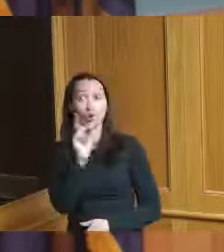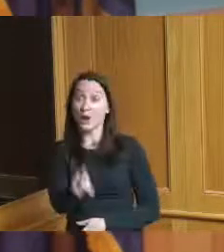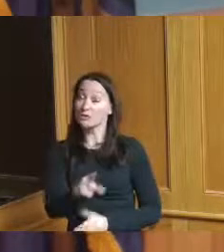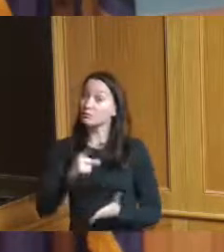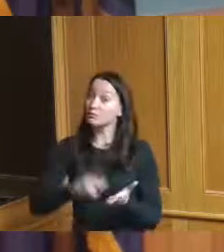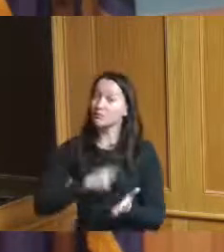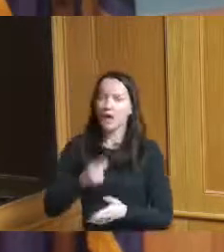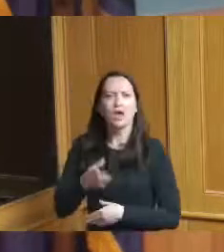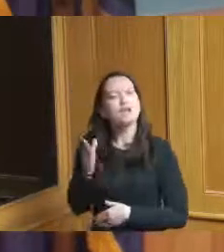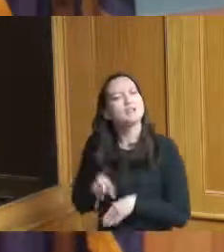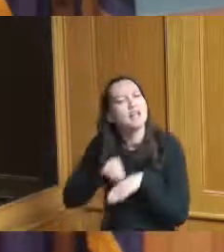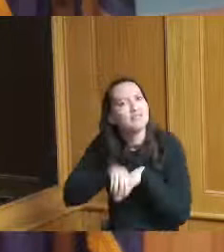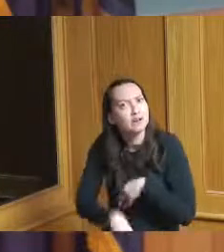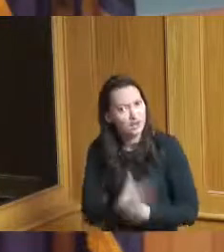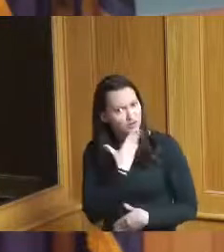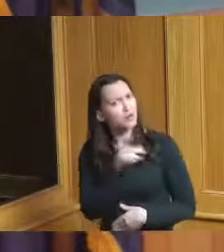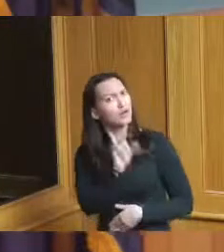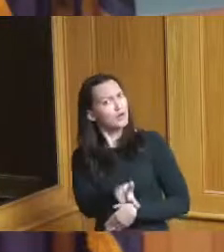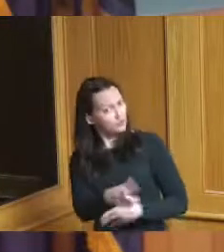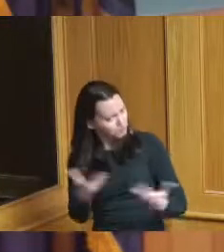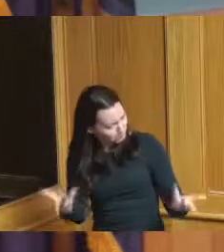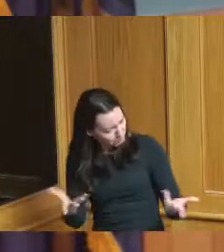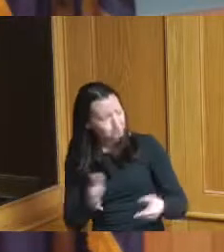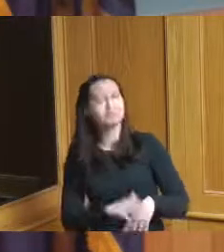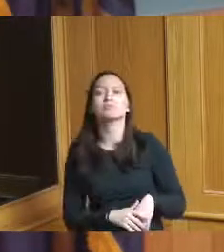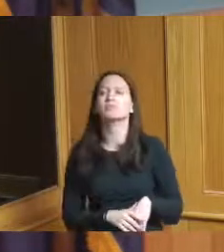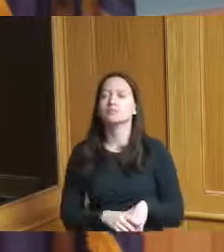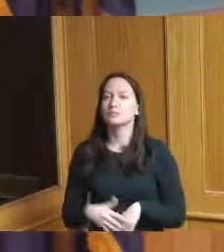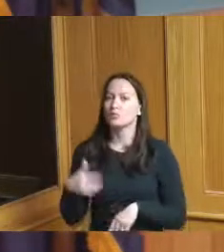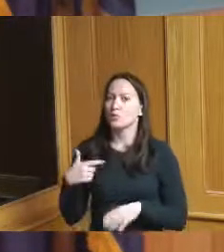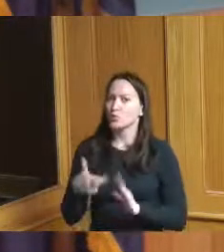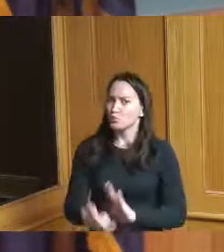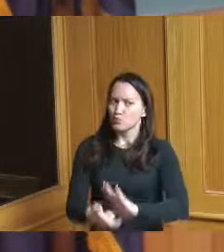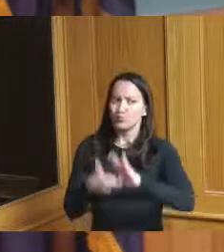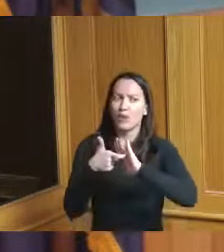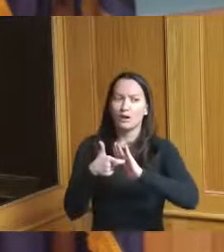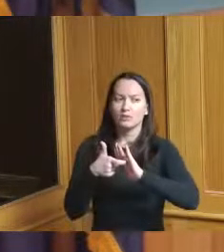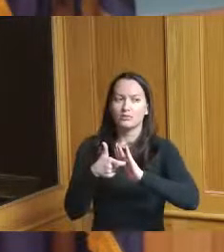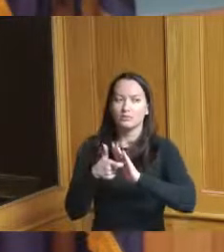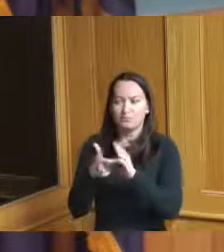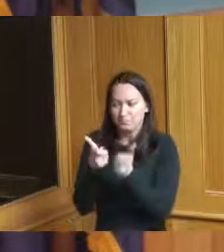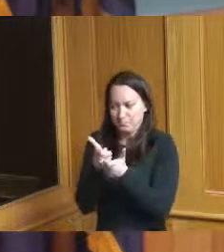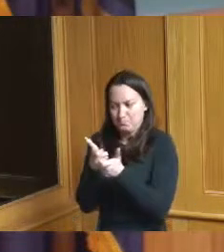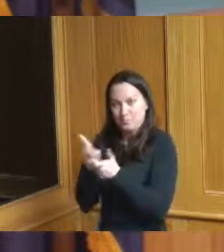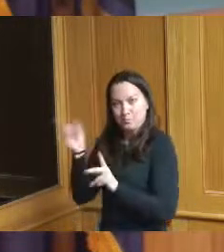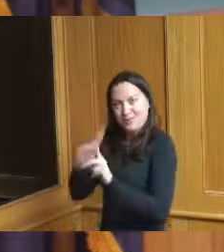side effects that's a good question and we have to have those entities be able to put that out